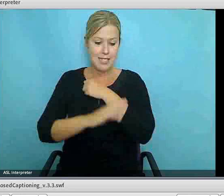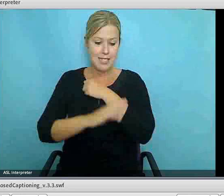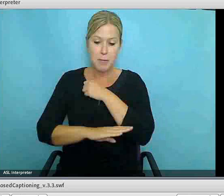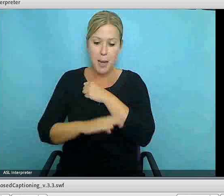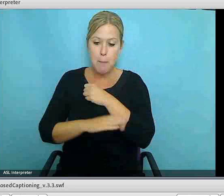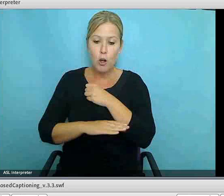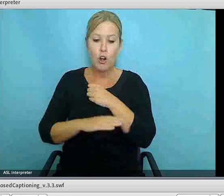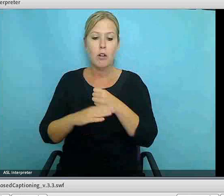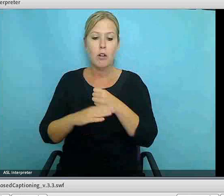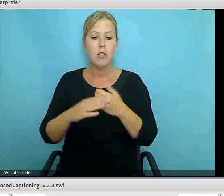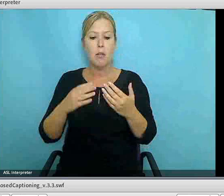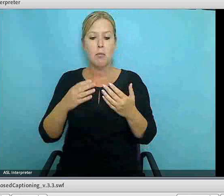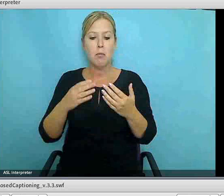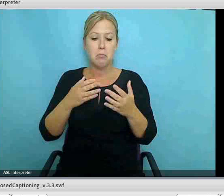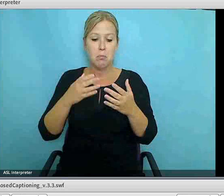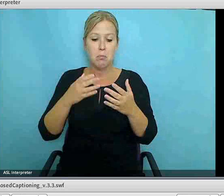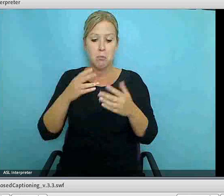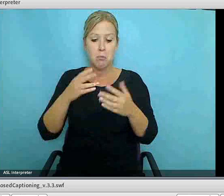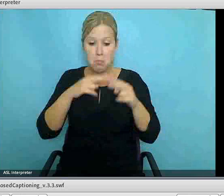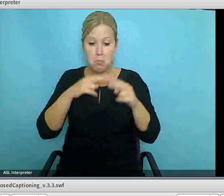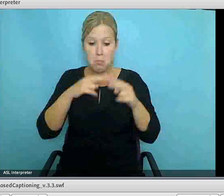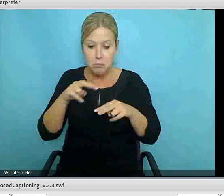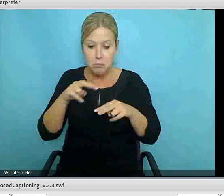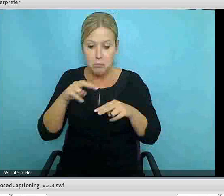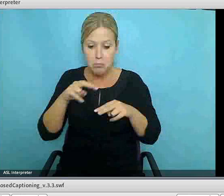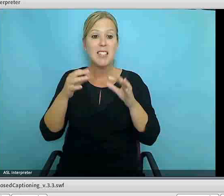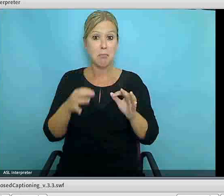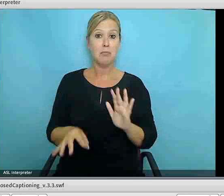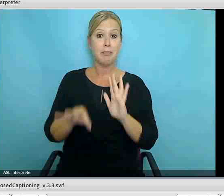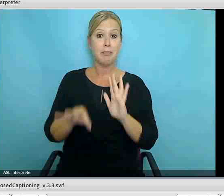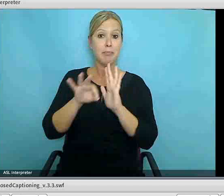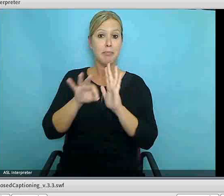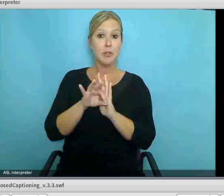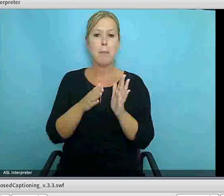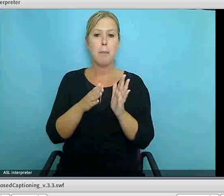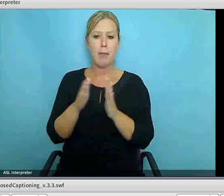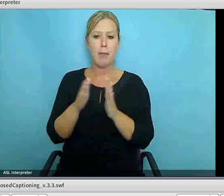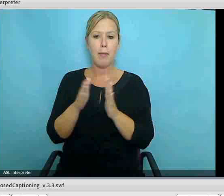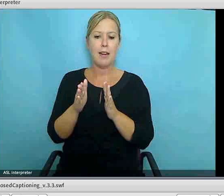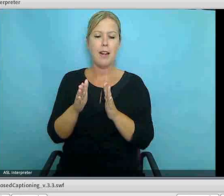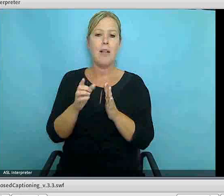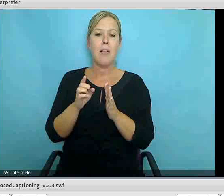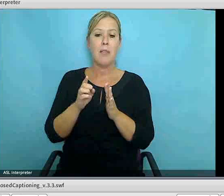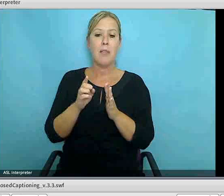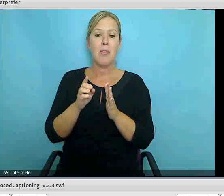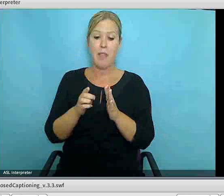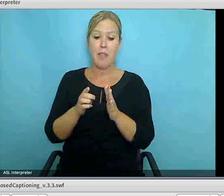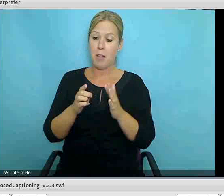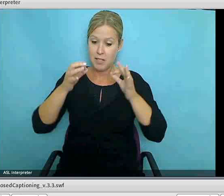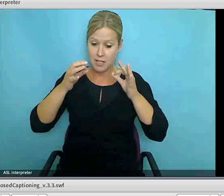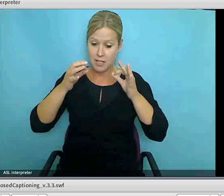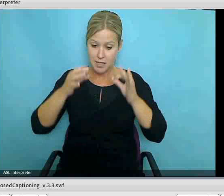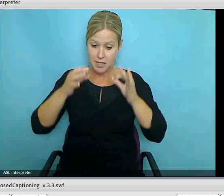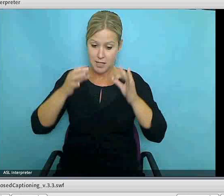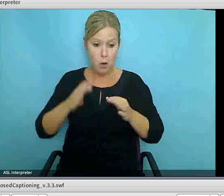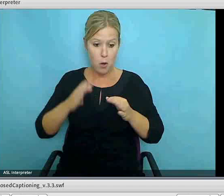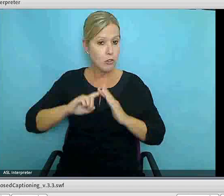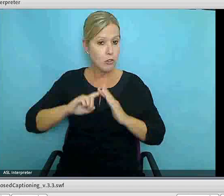started choosing plans -- are signing up for an enrollment effective date of October 1.